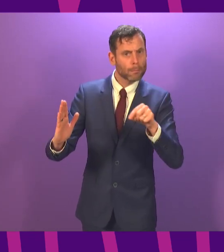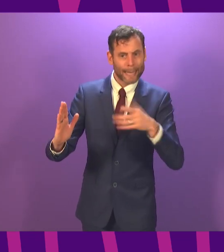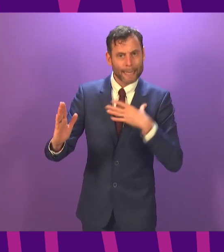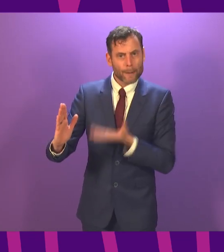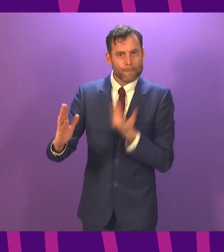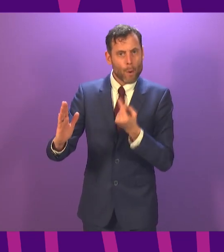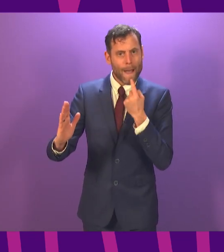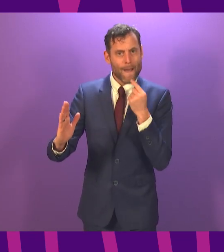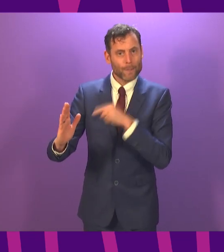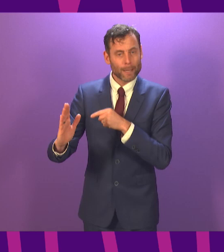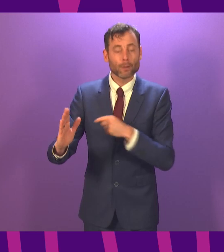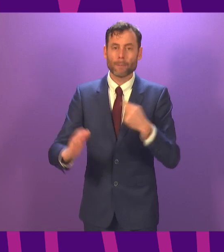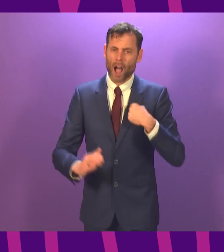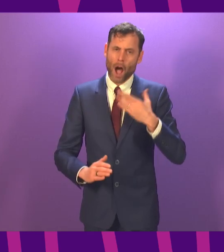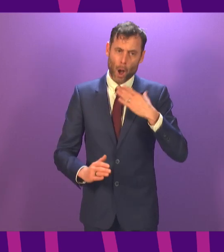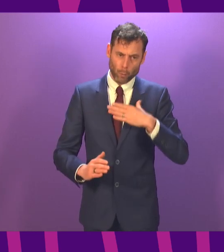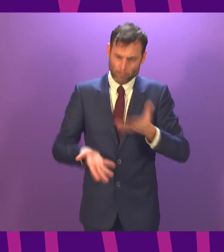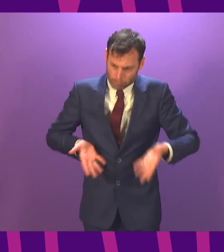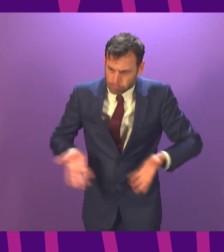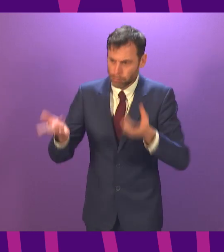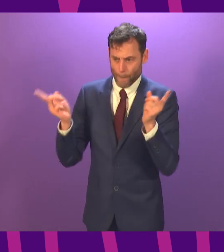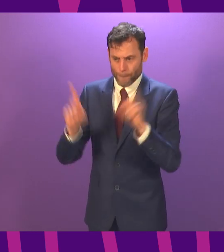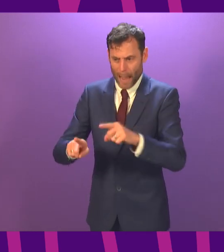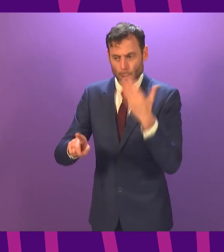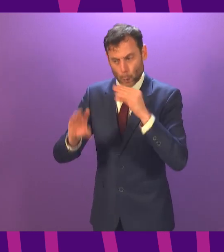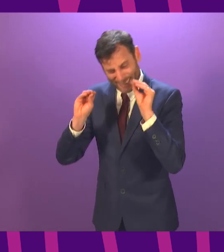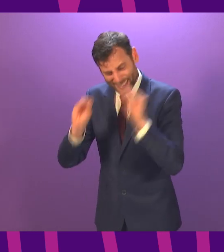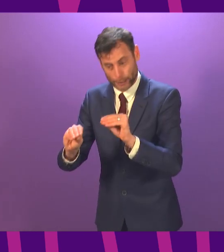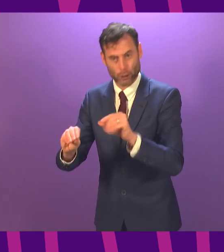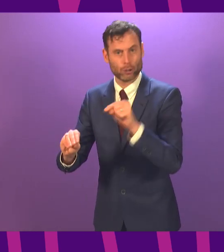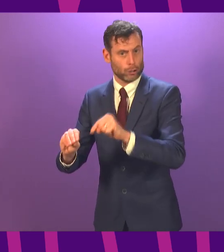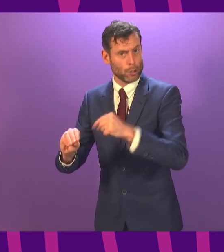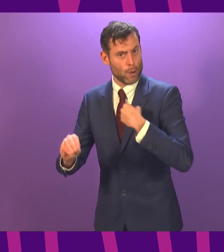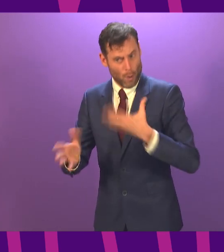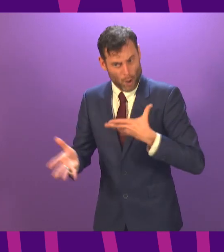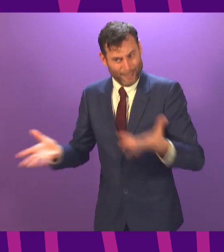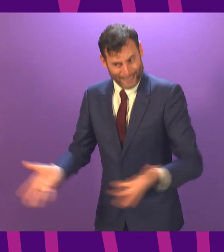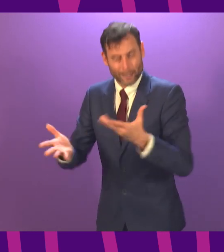We want to get schools back full time as quickly as we can, which we very much hope will be